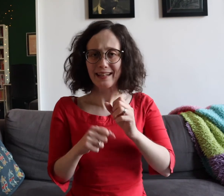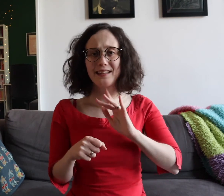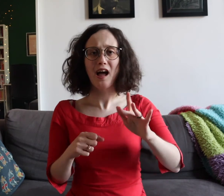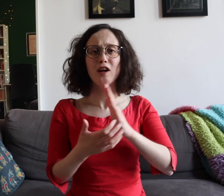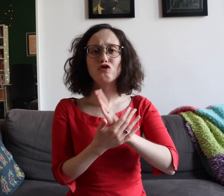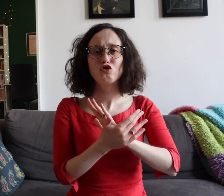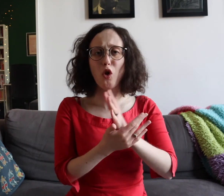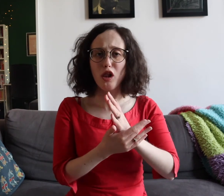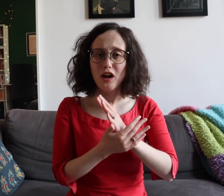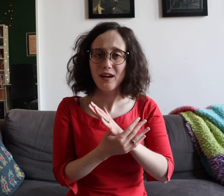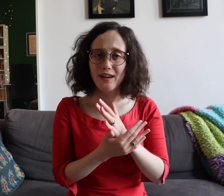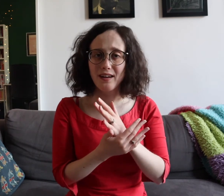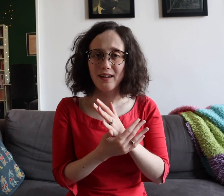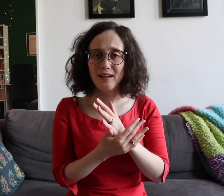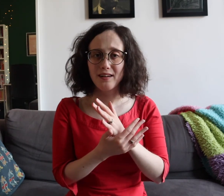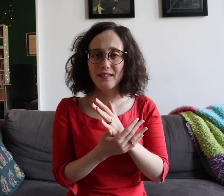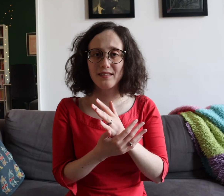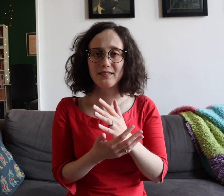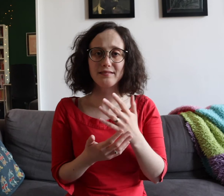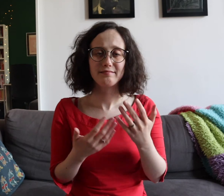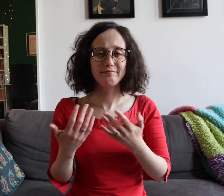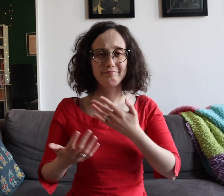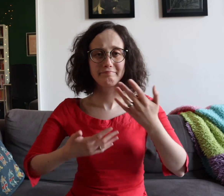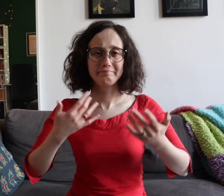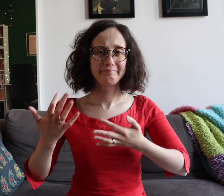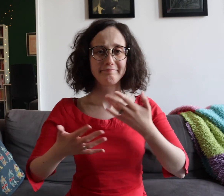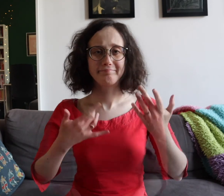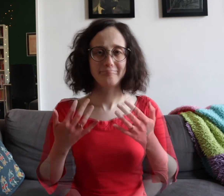I couldn't become an interpreter anyway, so yeah...